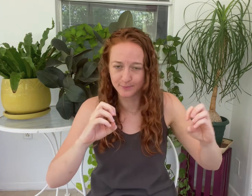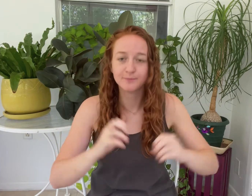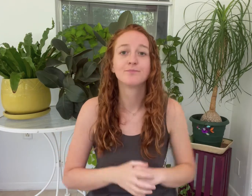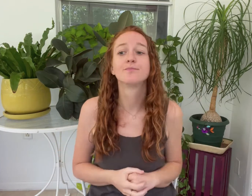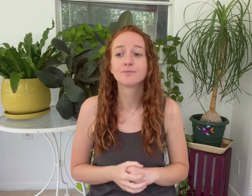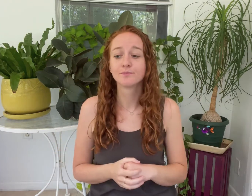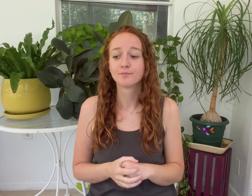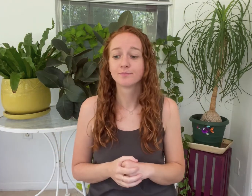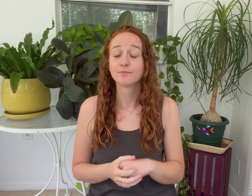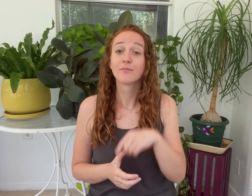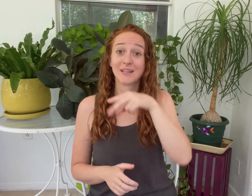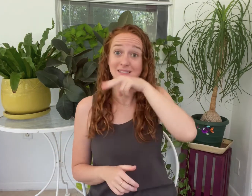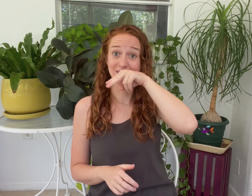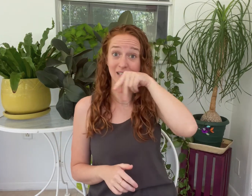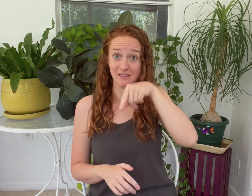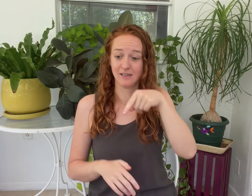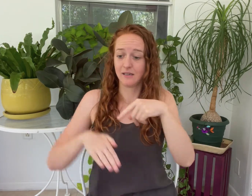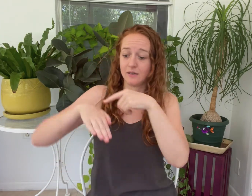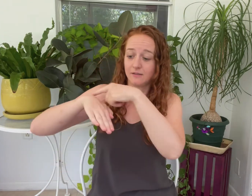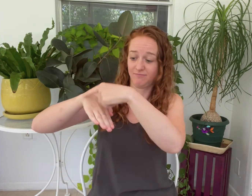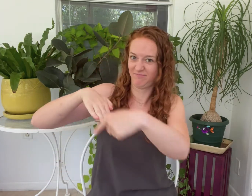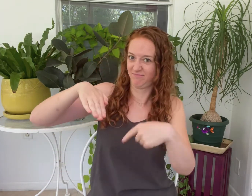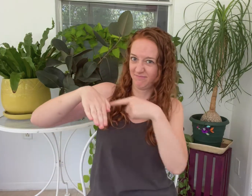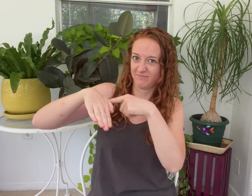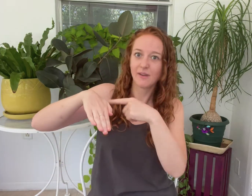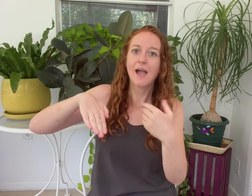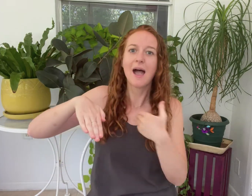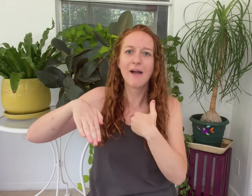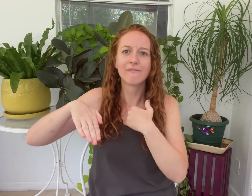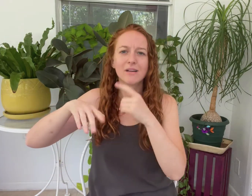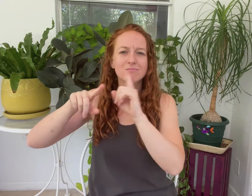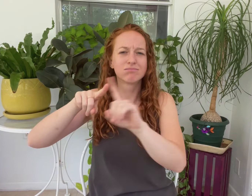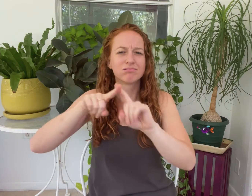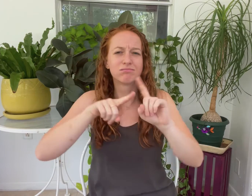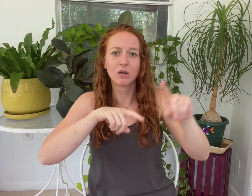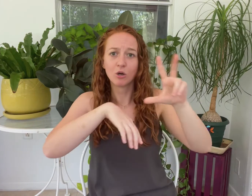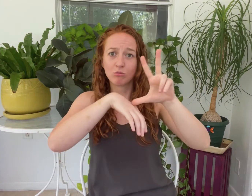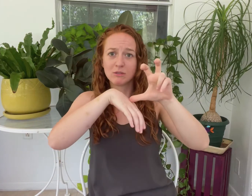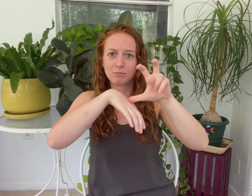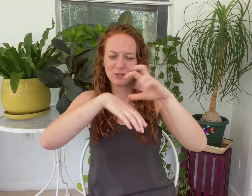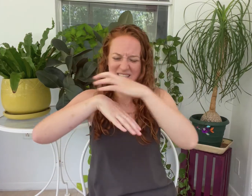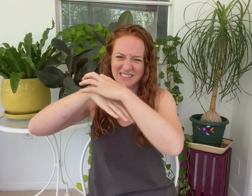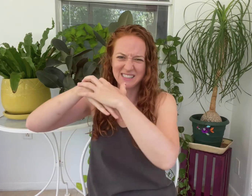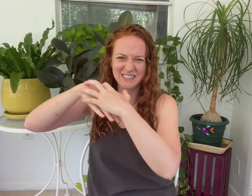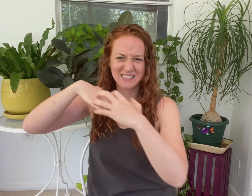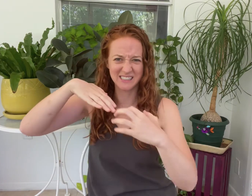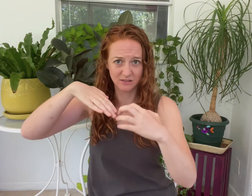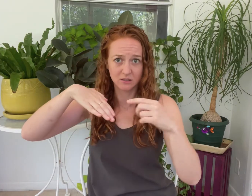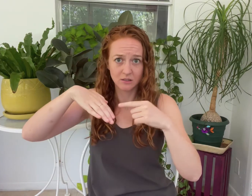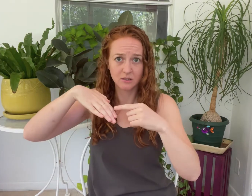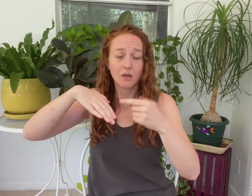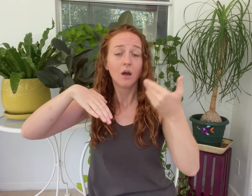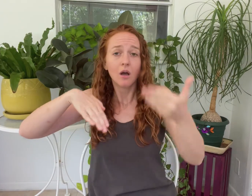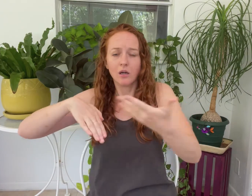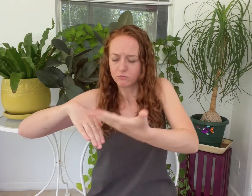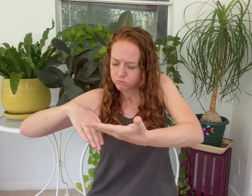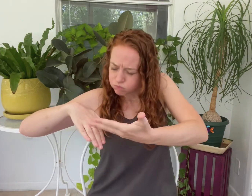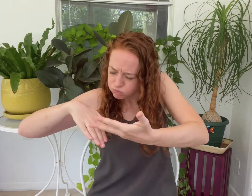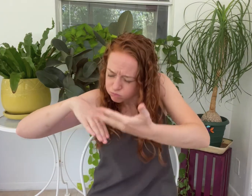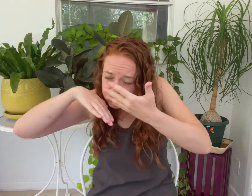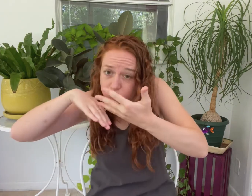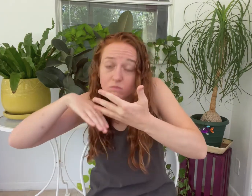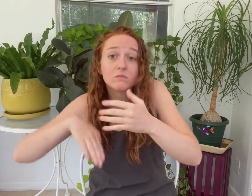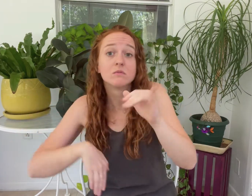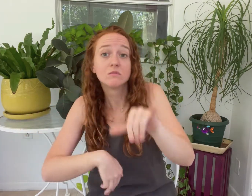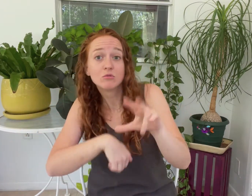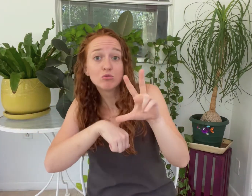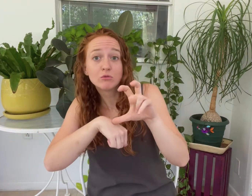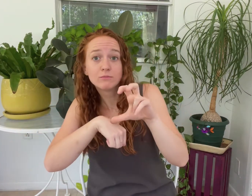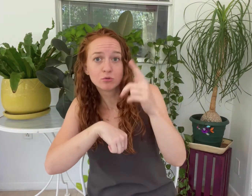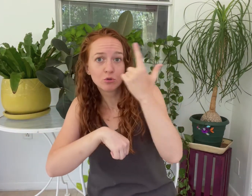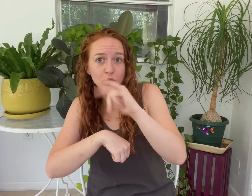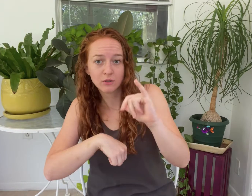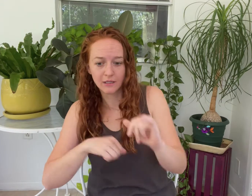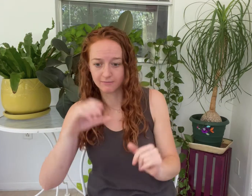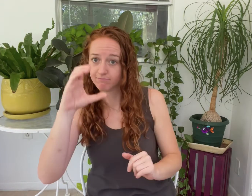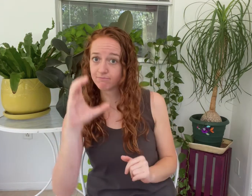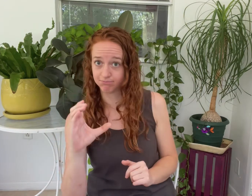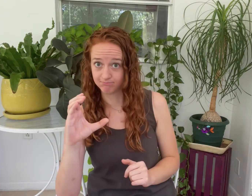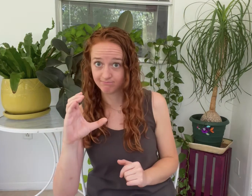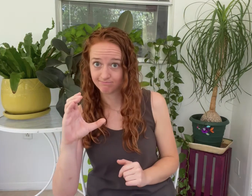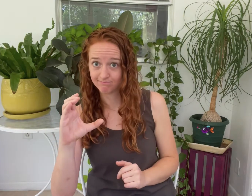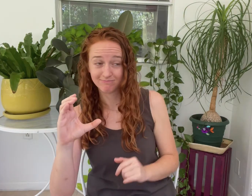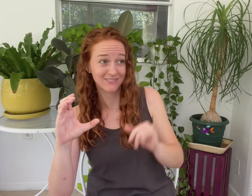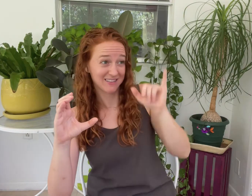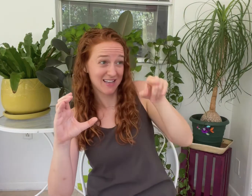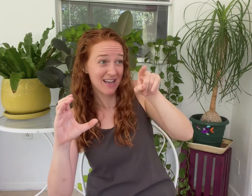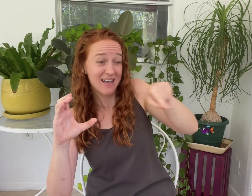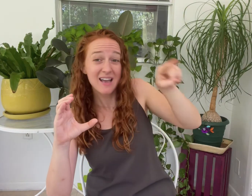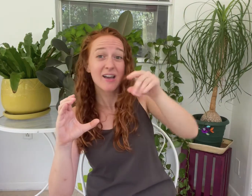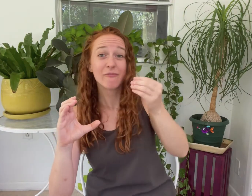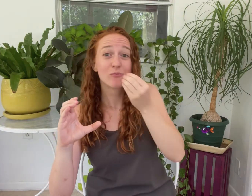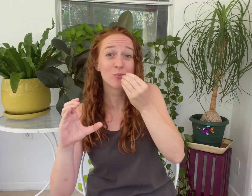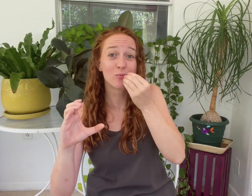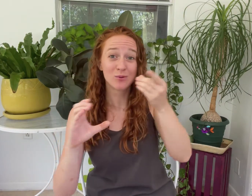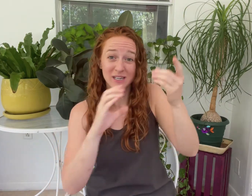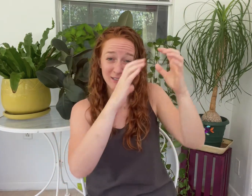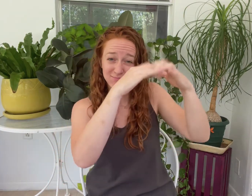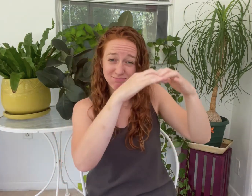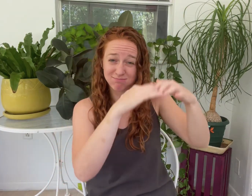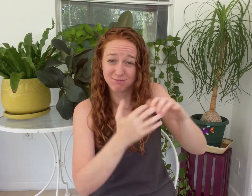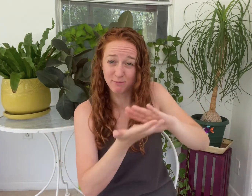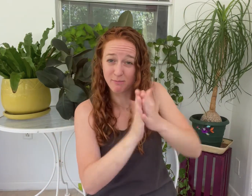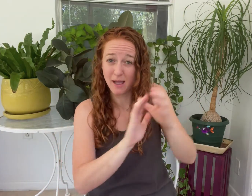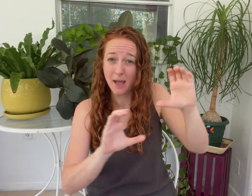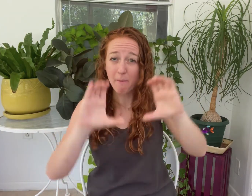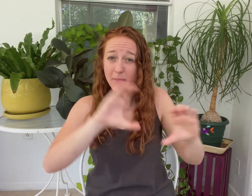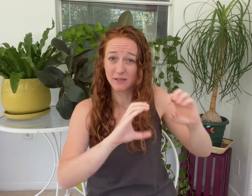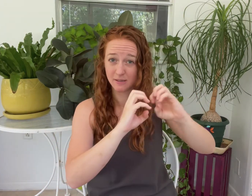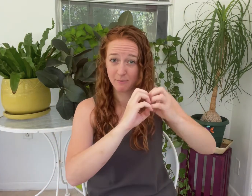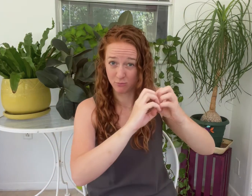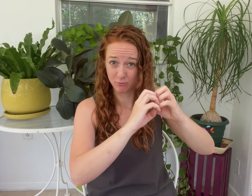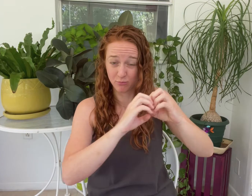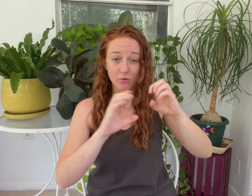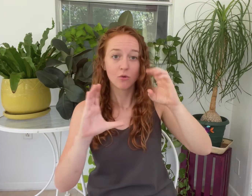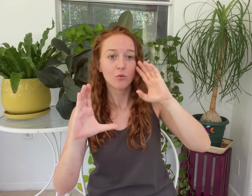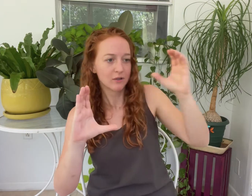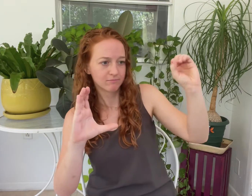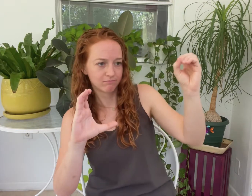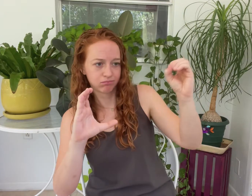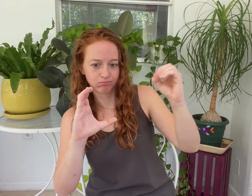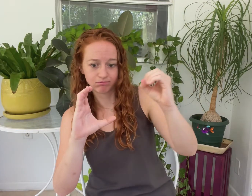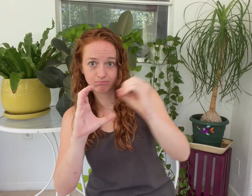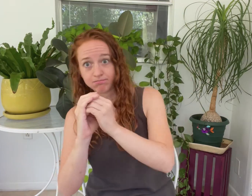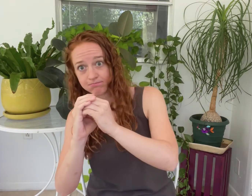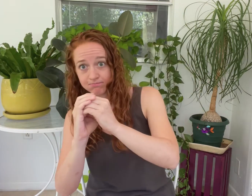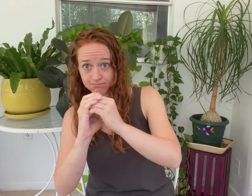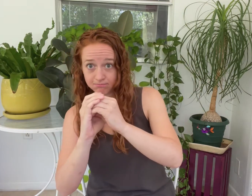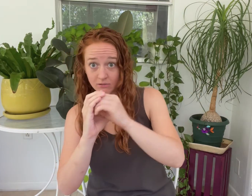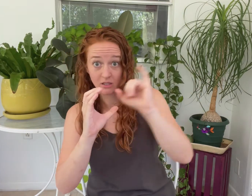Once dissolved, the chemicals can bind to receptors on taste buds